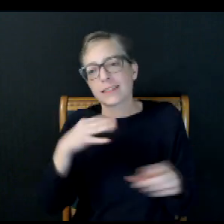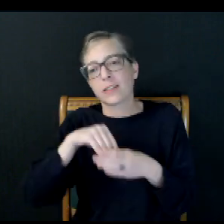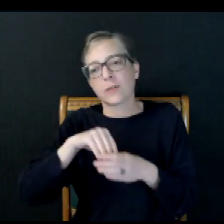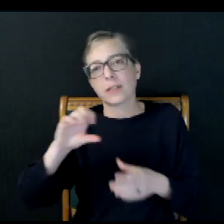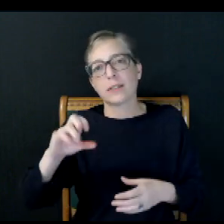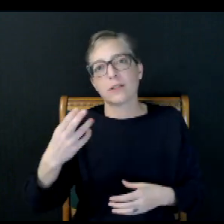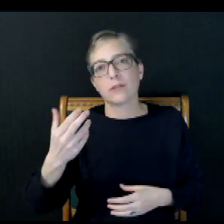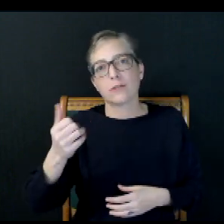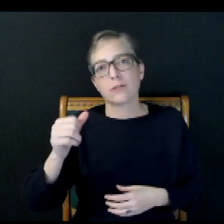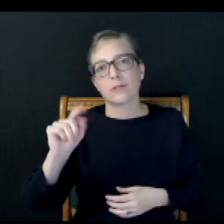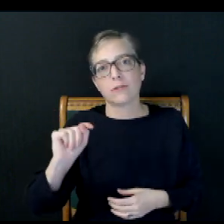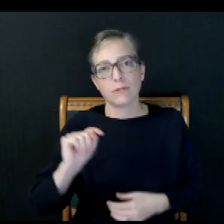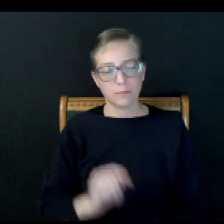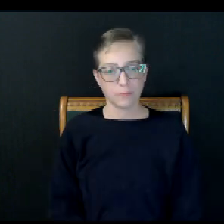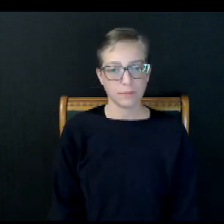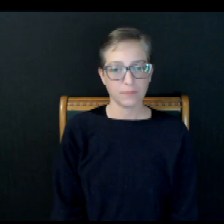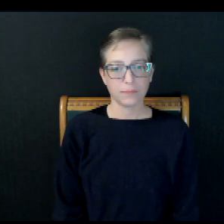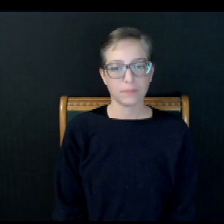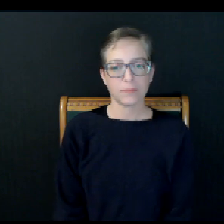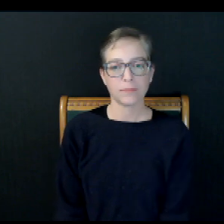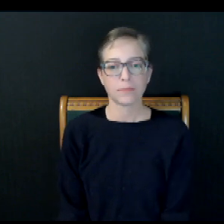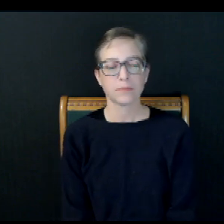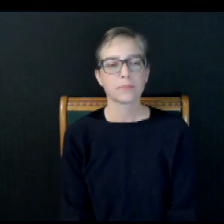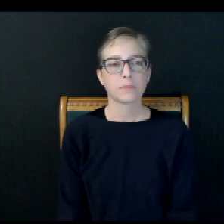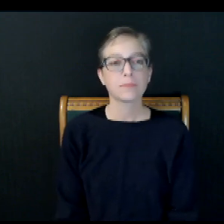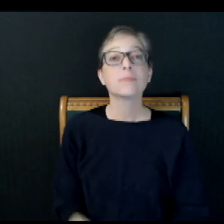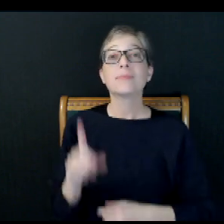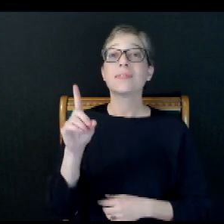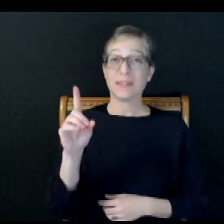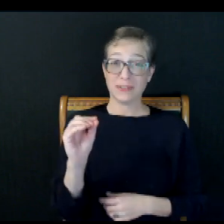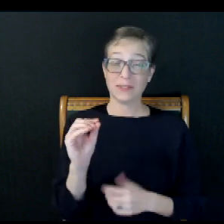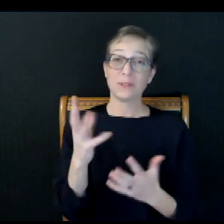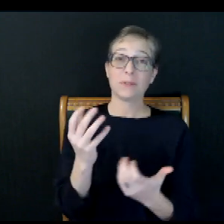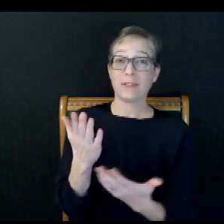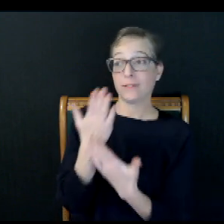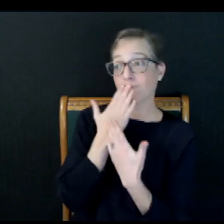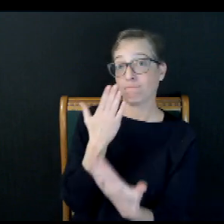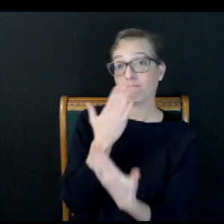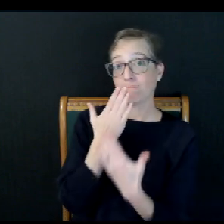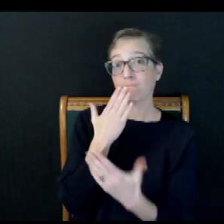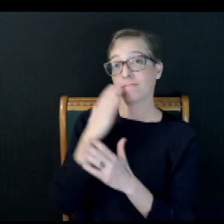I would like to also offer a huge thank you to our communications team,